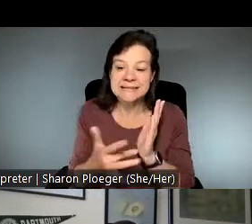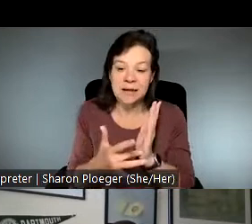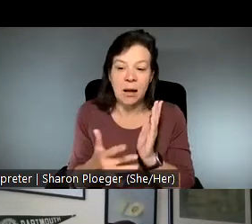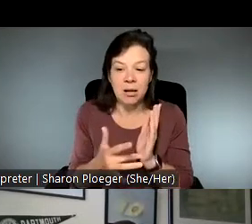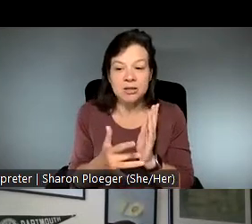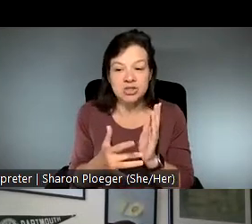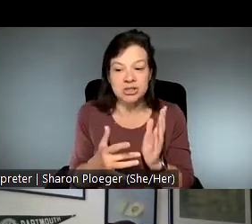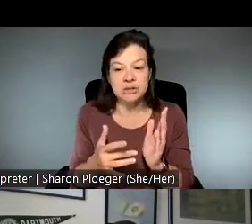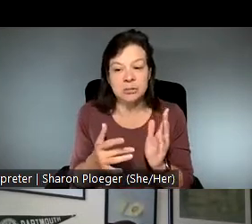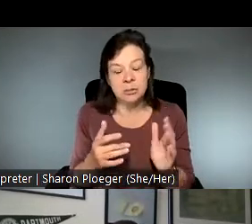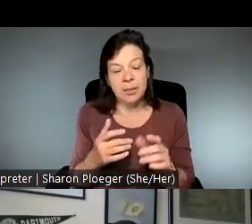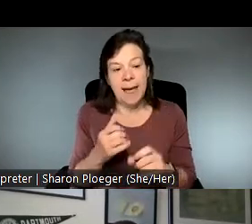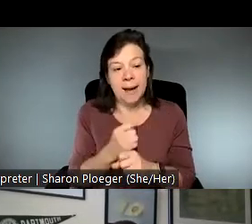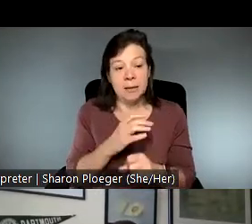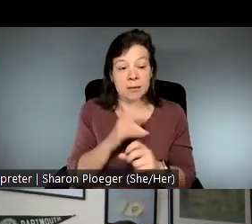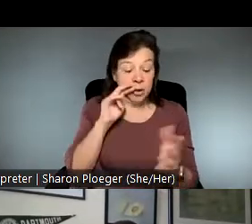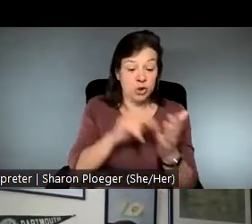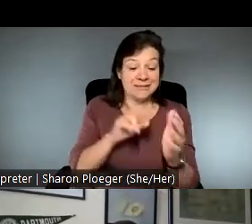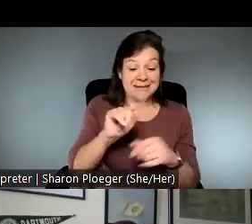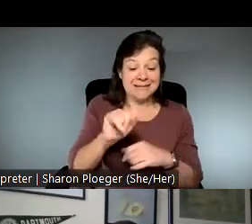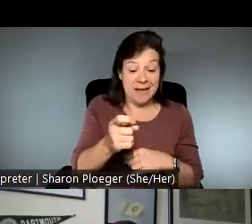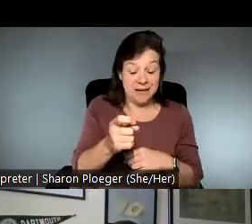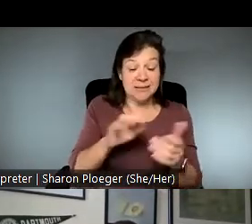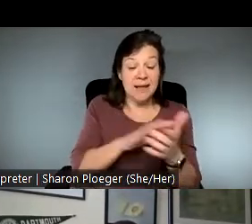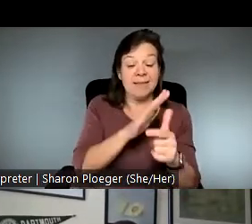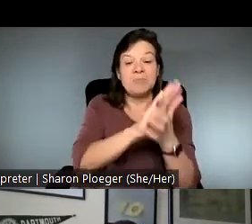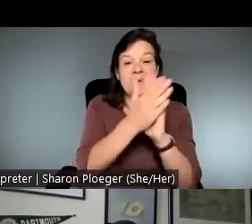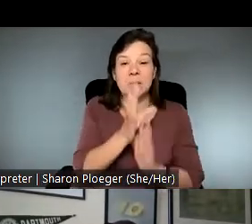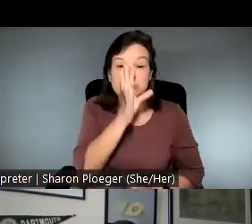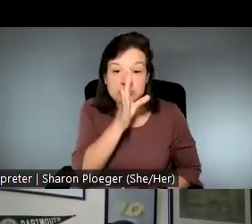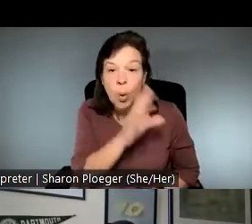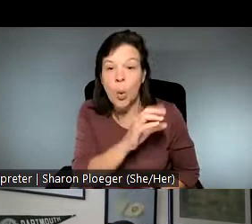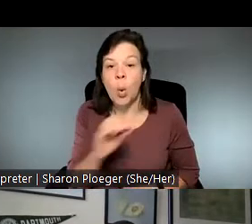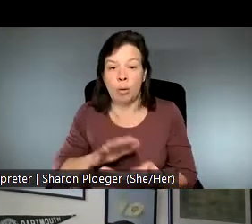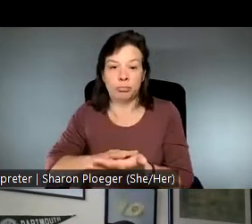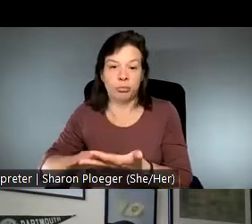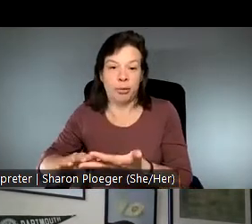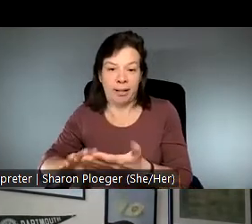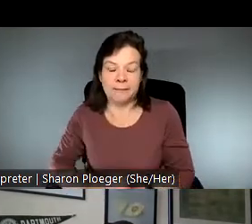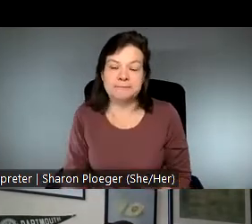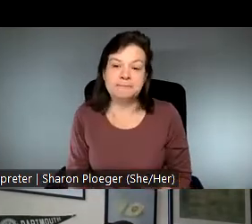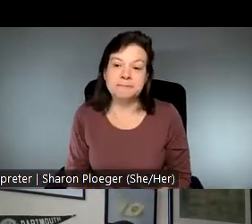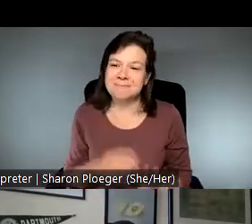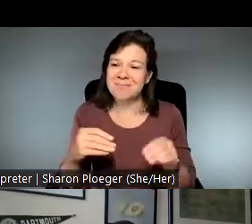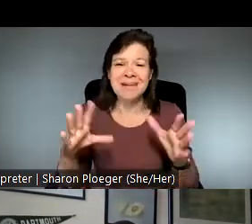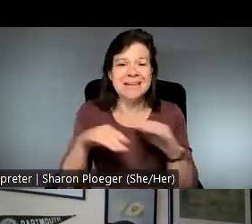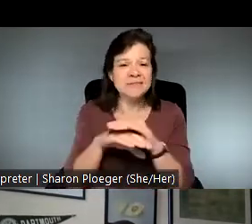as either speech or Braille, and it provides access to all aspects of a computer